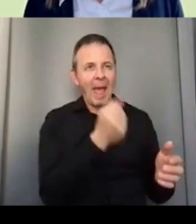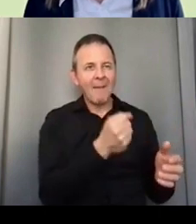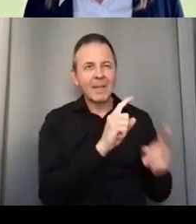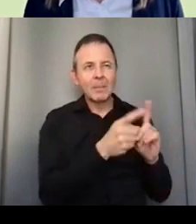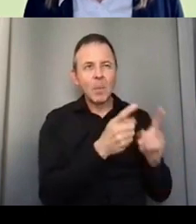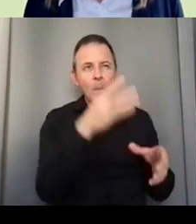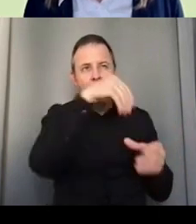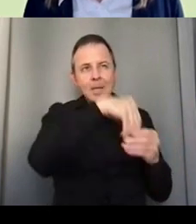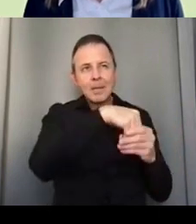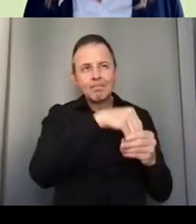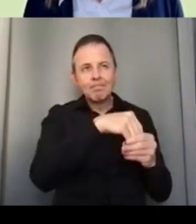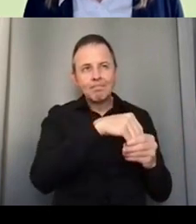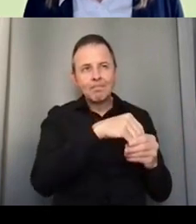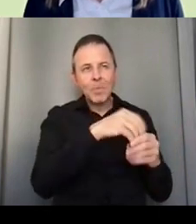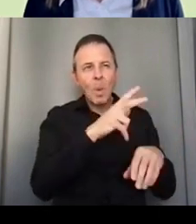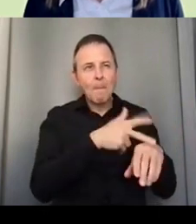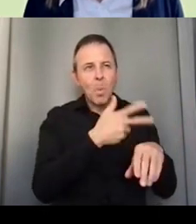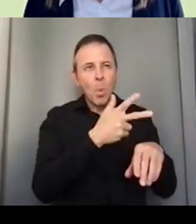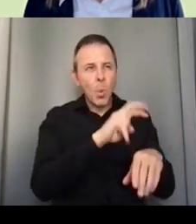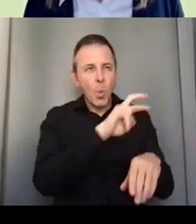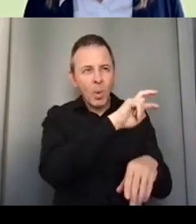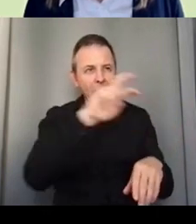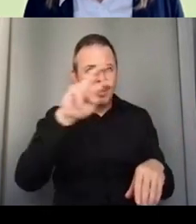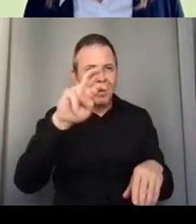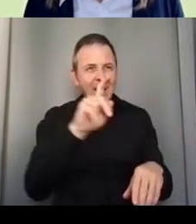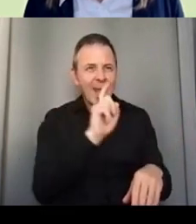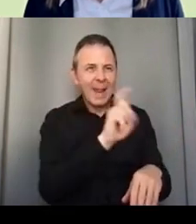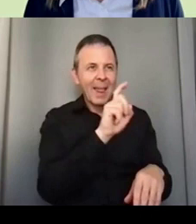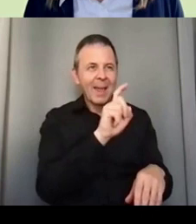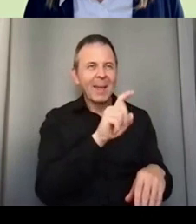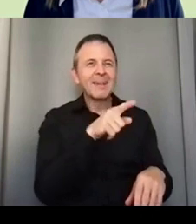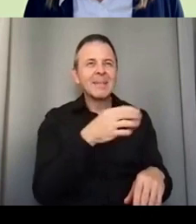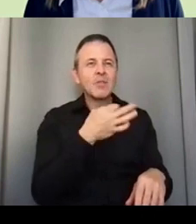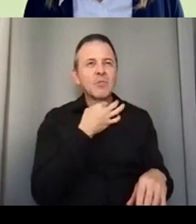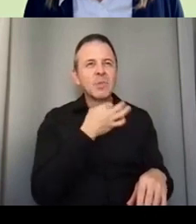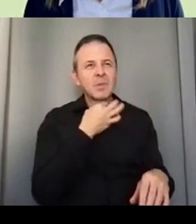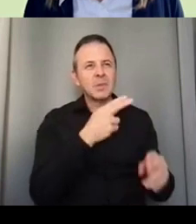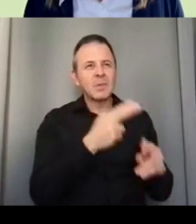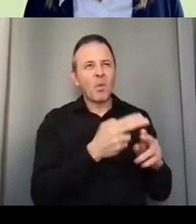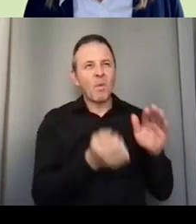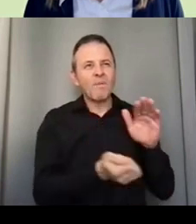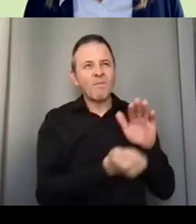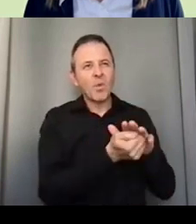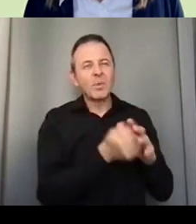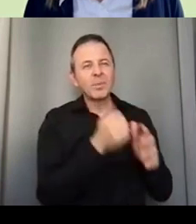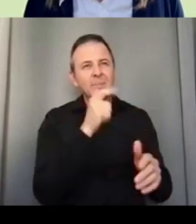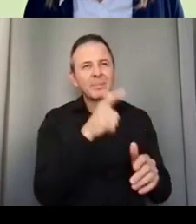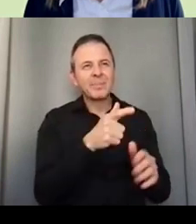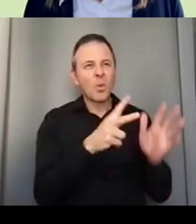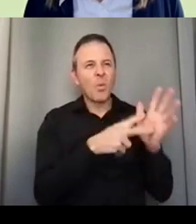and we're all pretty savvy about scammers and you know virus emails